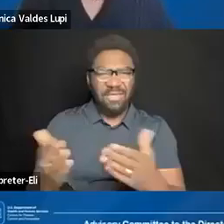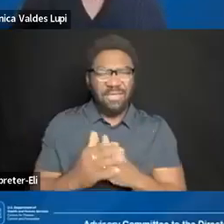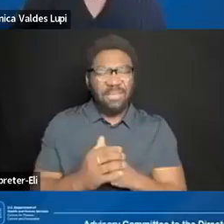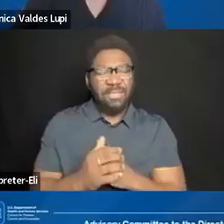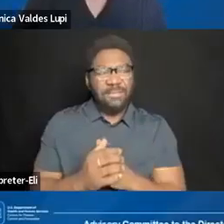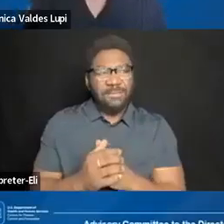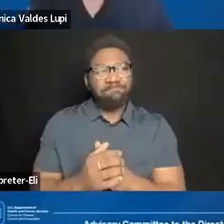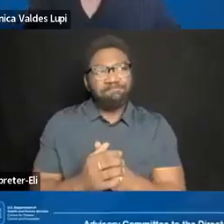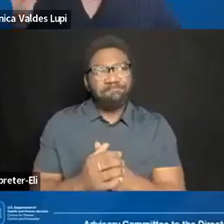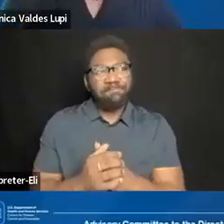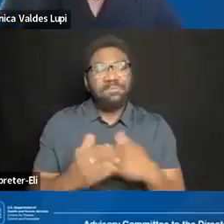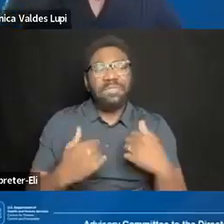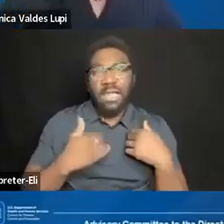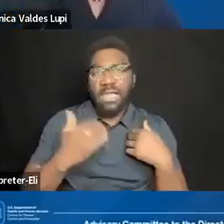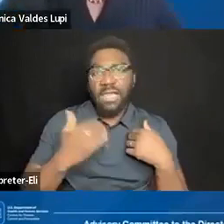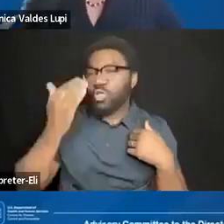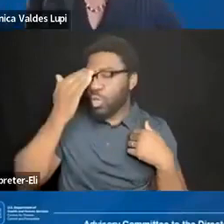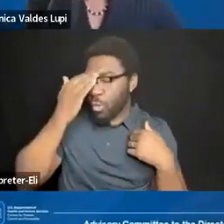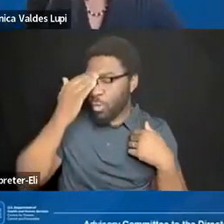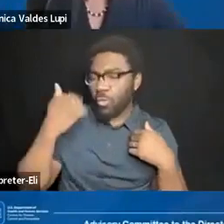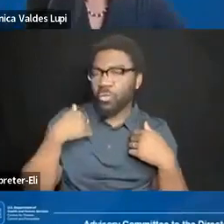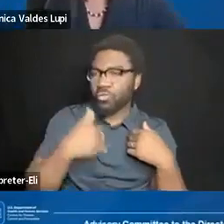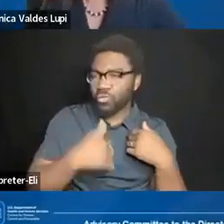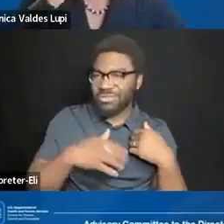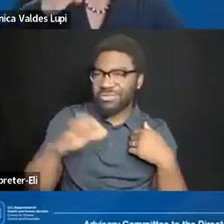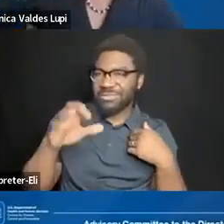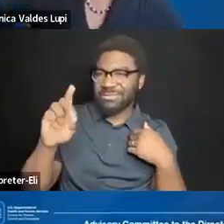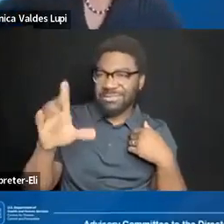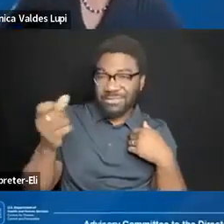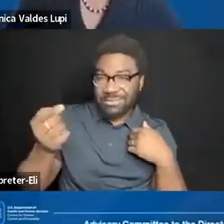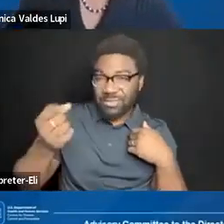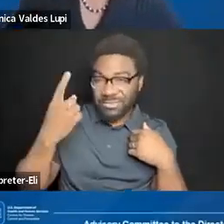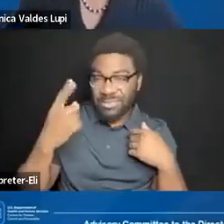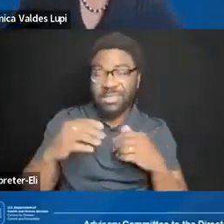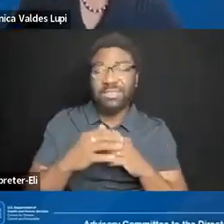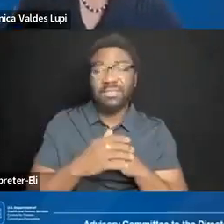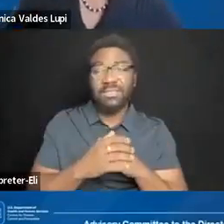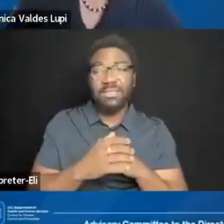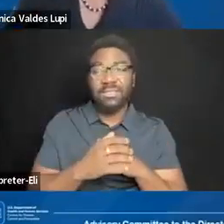I know CDC understands this, the kind of overhaul that we want